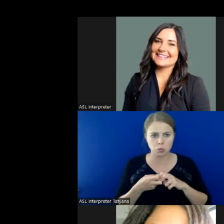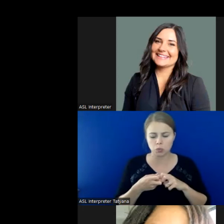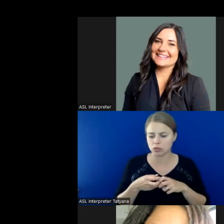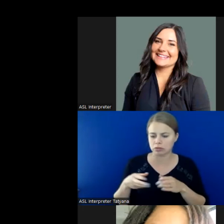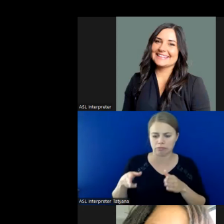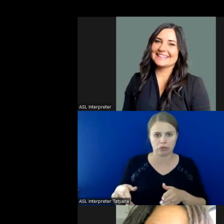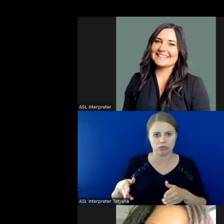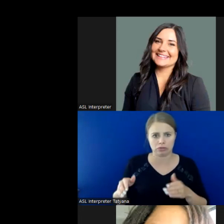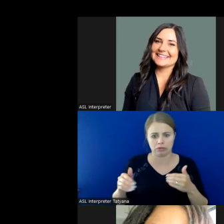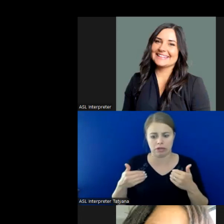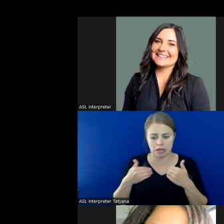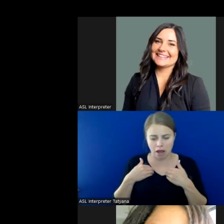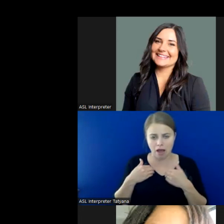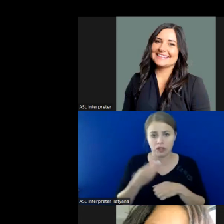in using the alternate means of access.